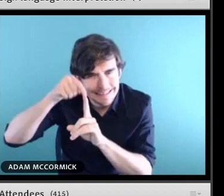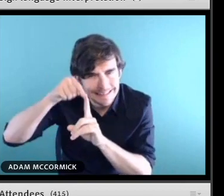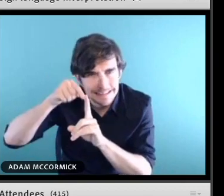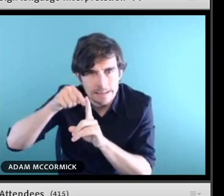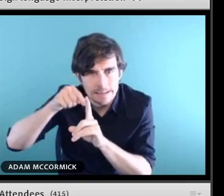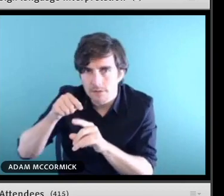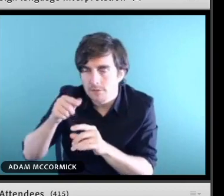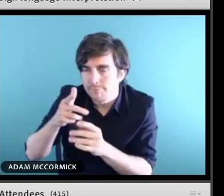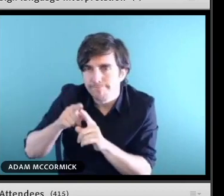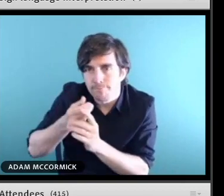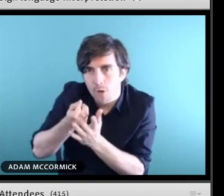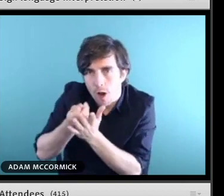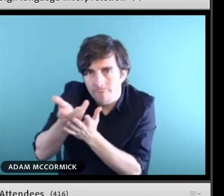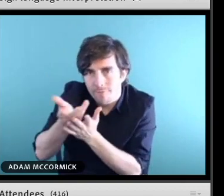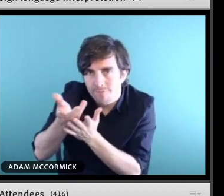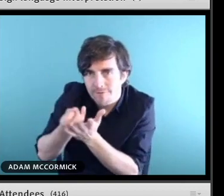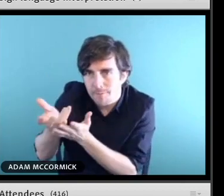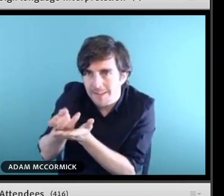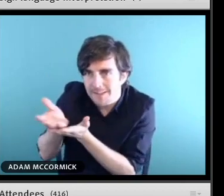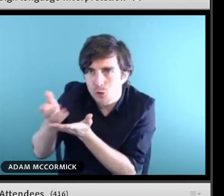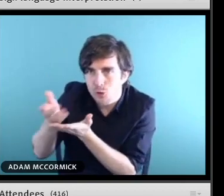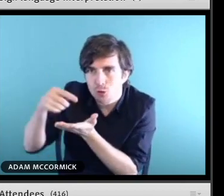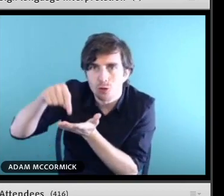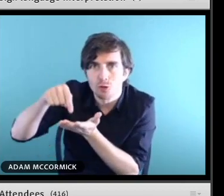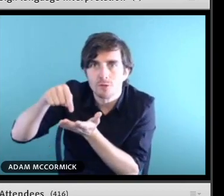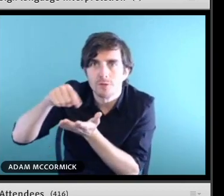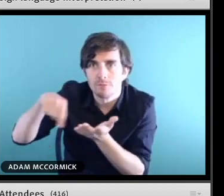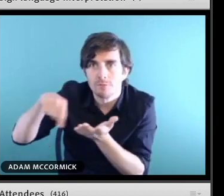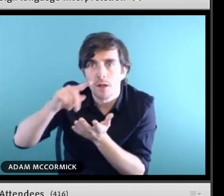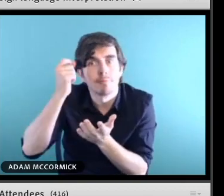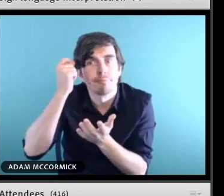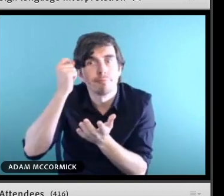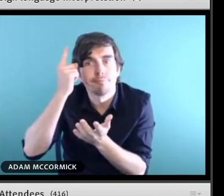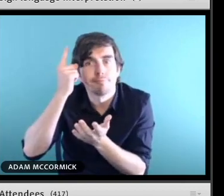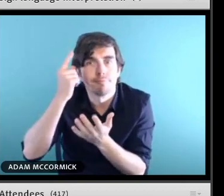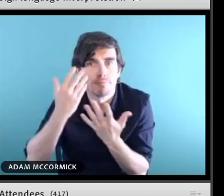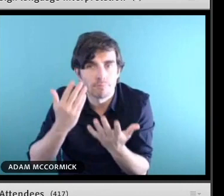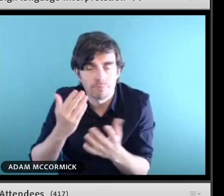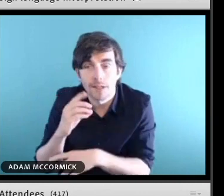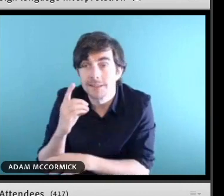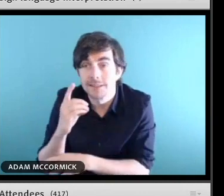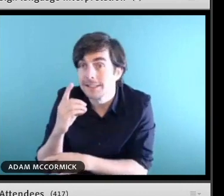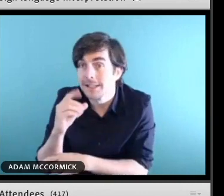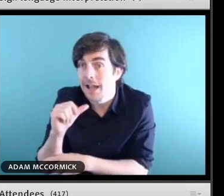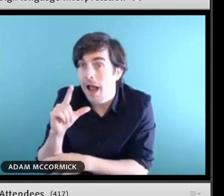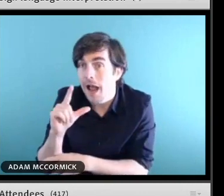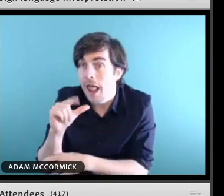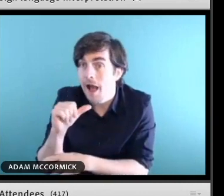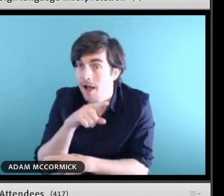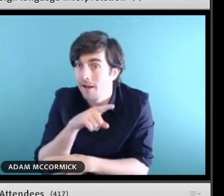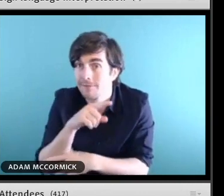that today during our discussion. The note also stepped out in overriding considerations